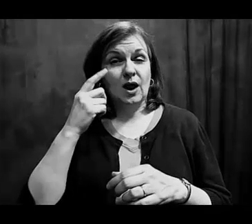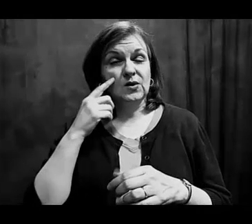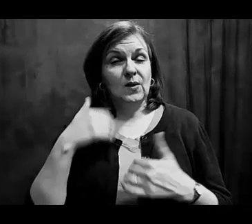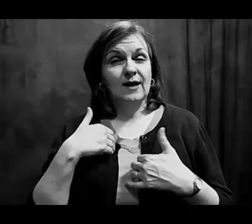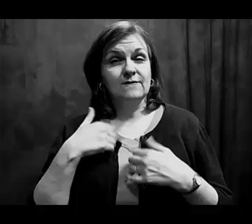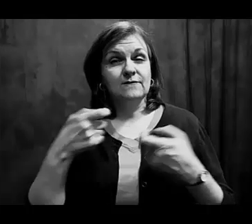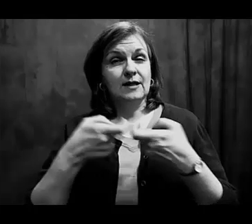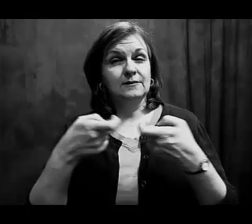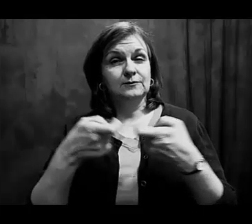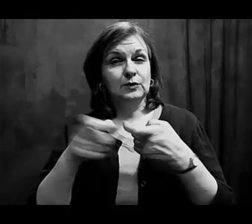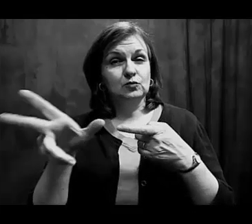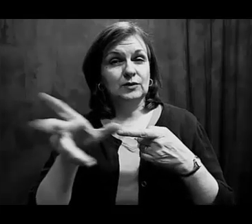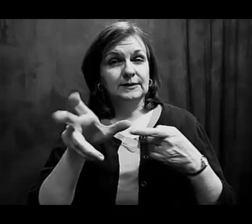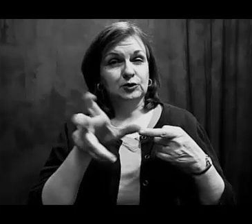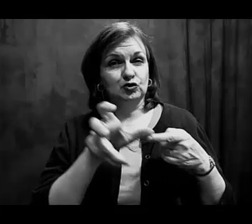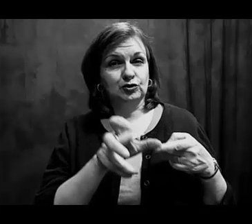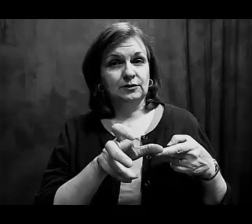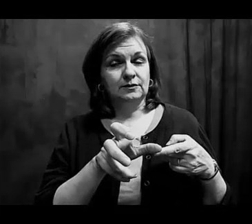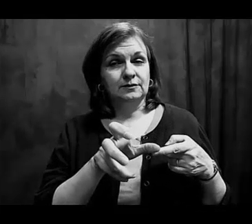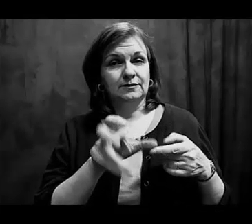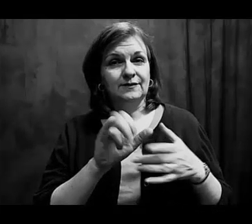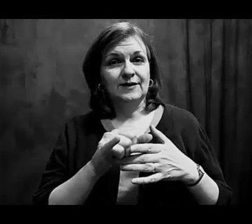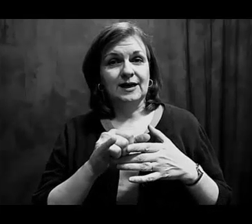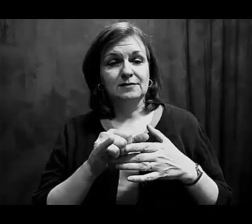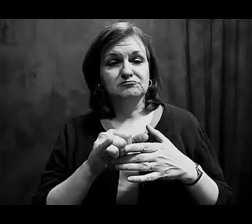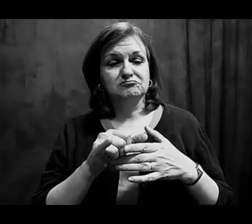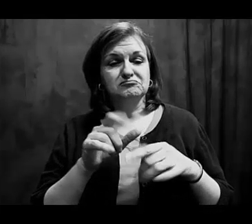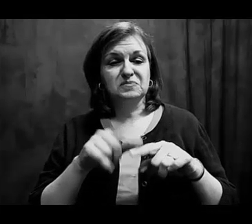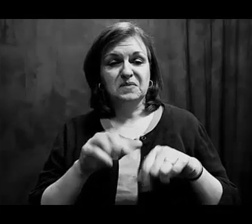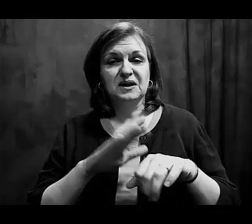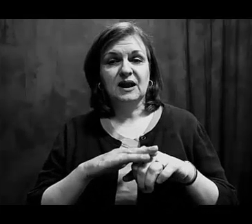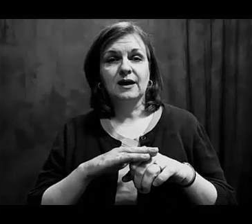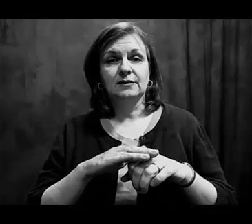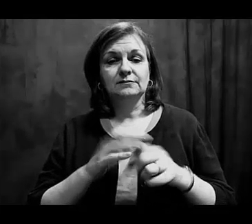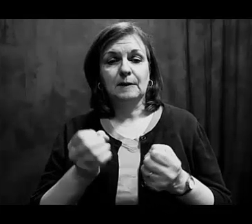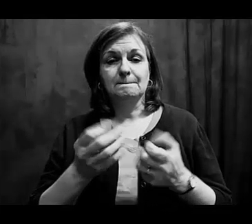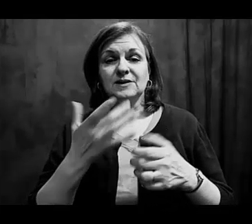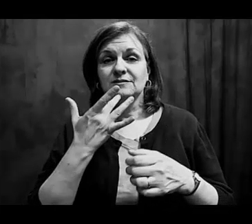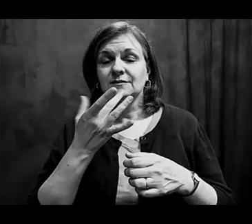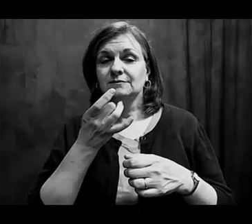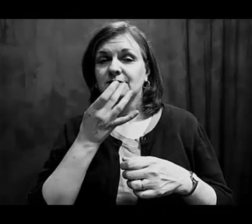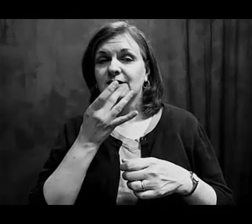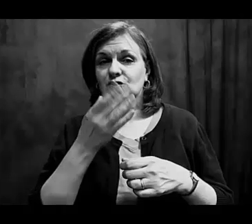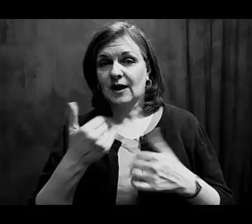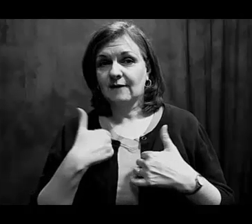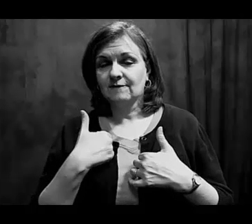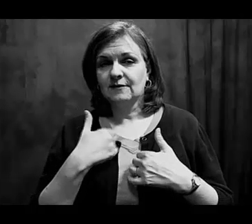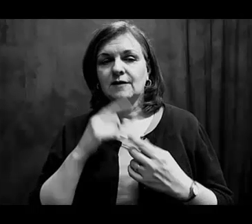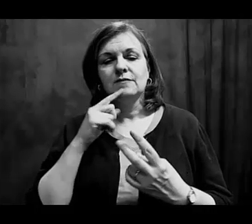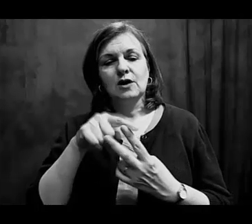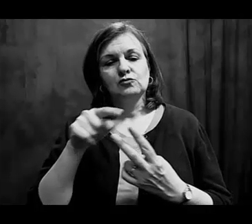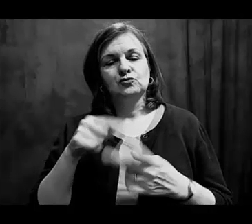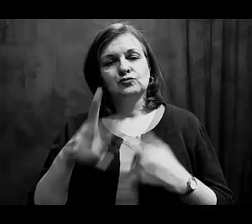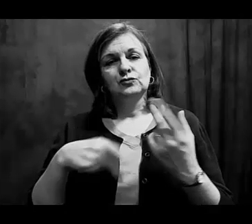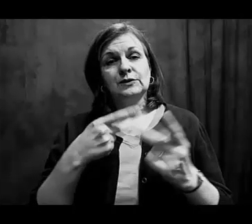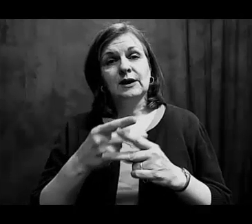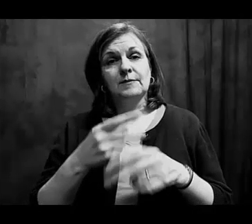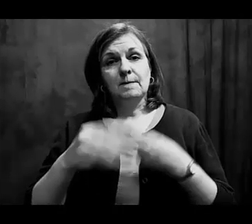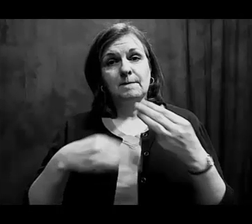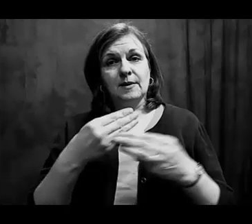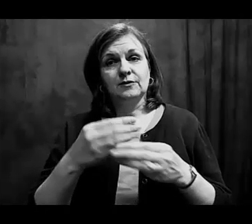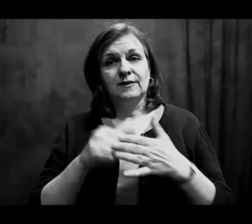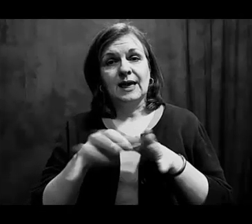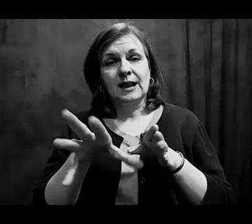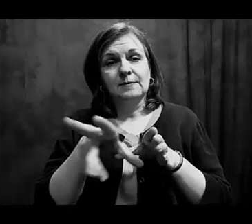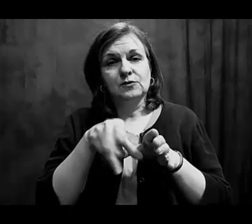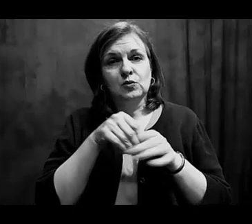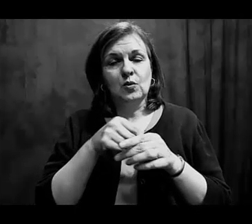that are dependent on availability of light -- we will look at two different types of molecules that are gonna absorb light for you